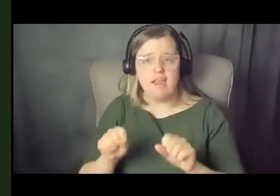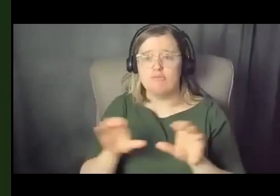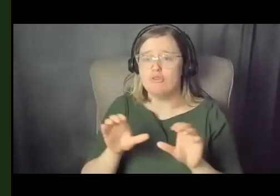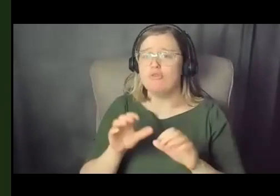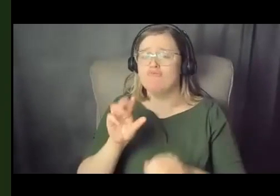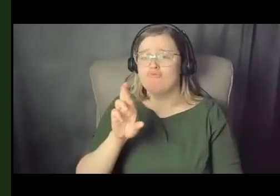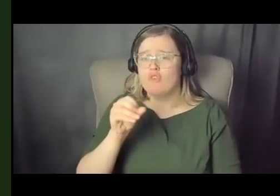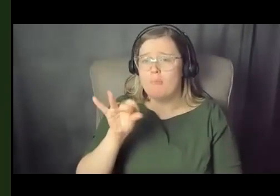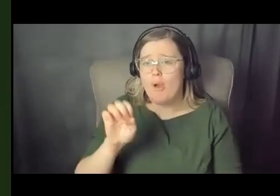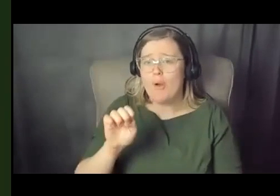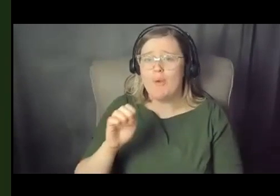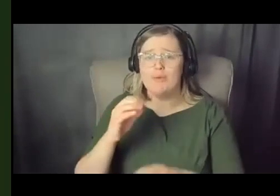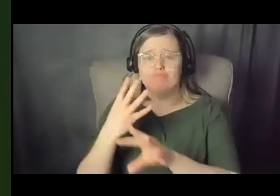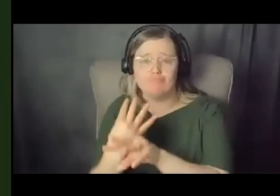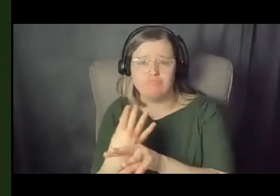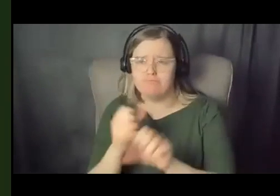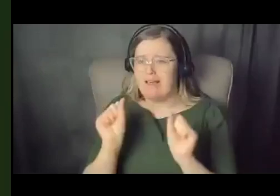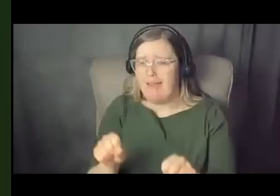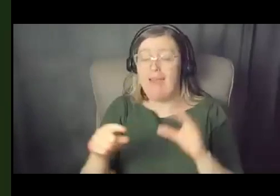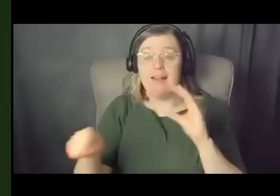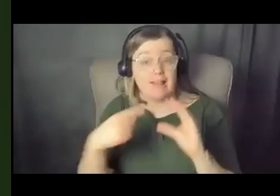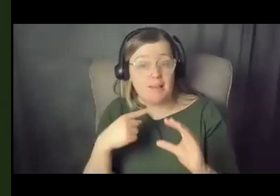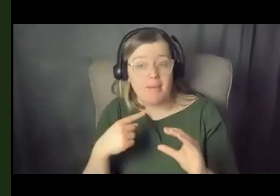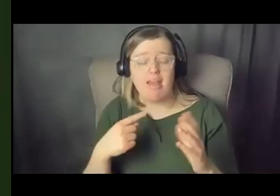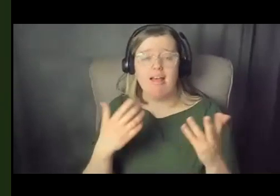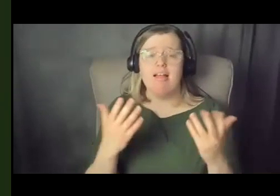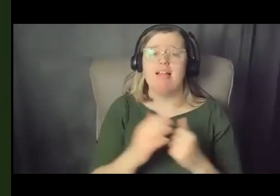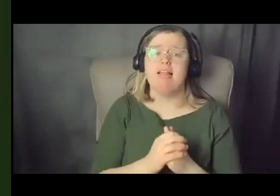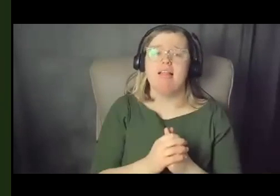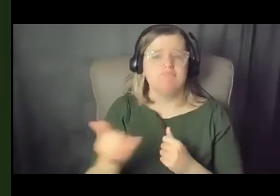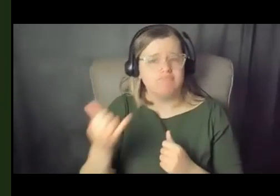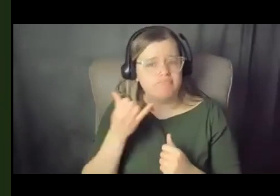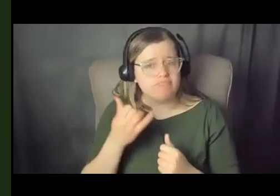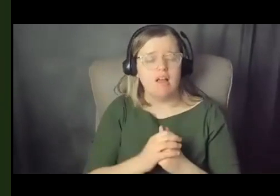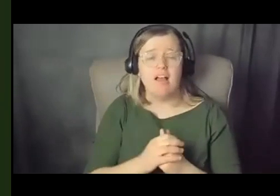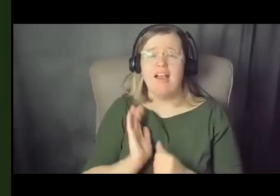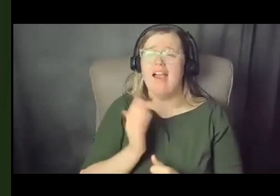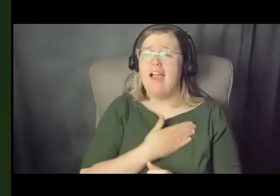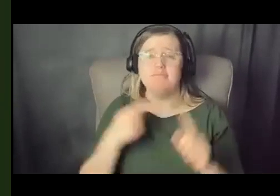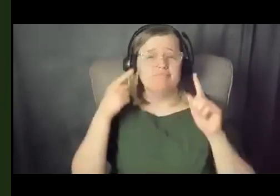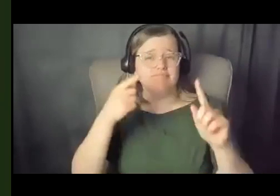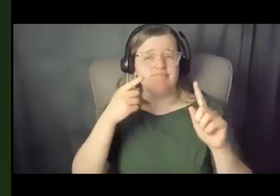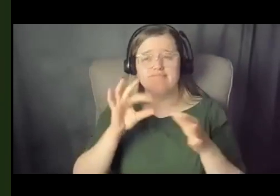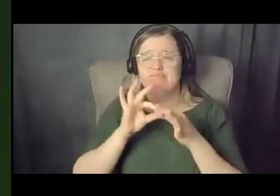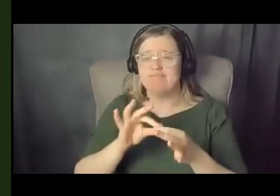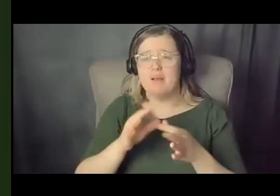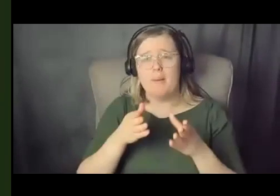You are welcome to call me up, we can e-mail. Because our whole mission is focused around public health, we